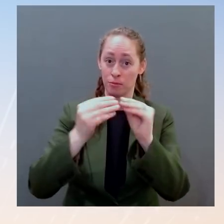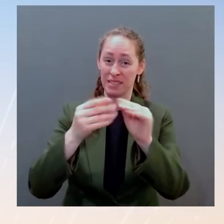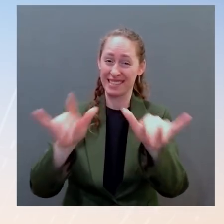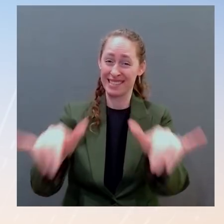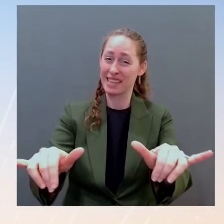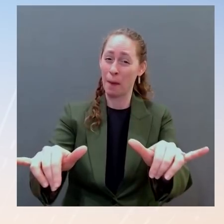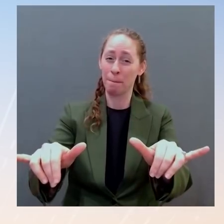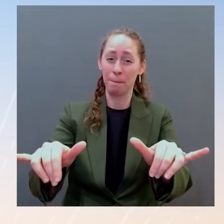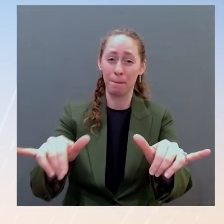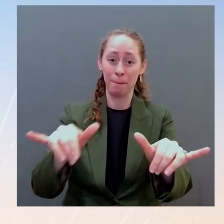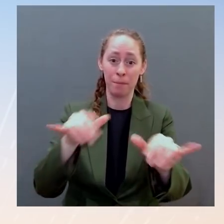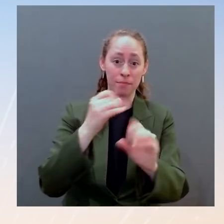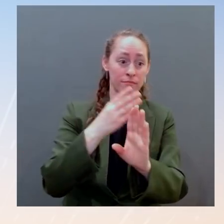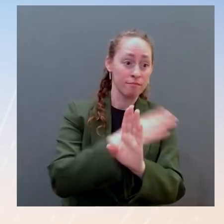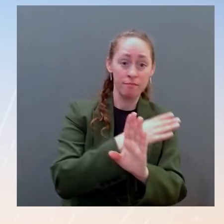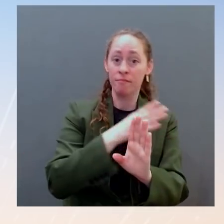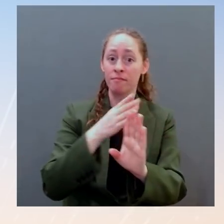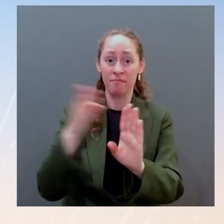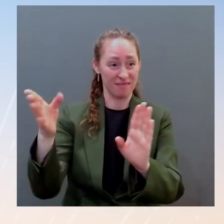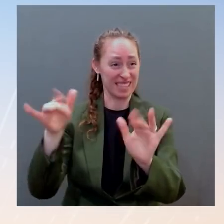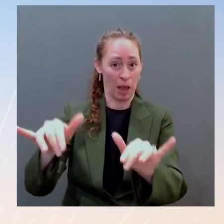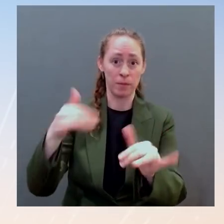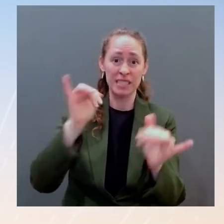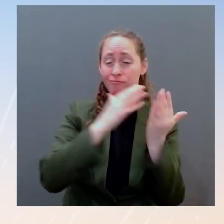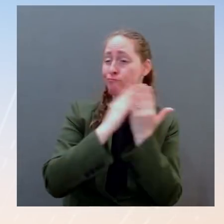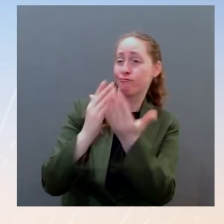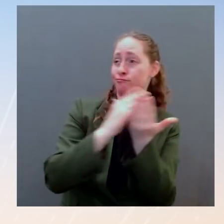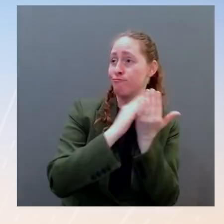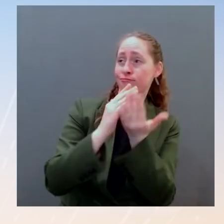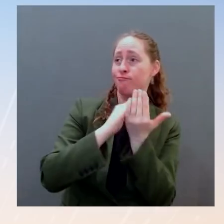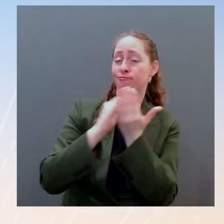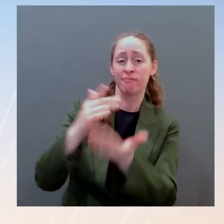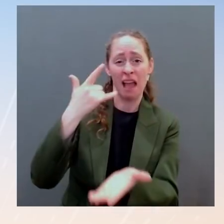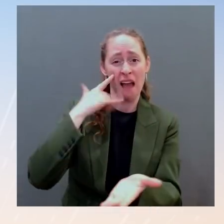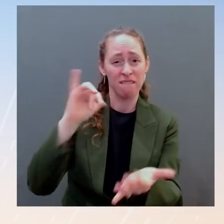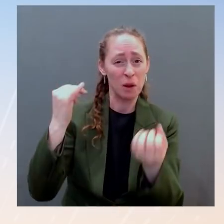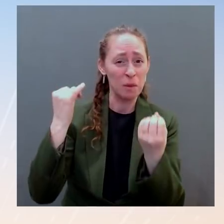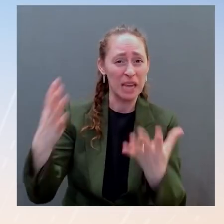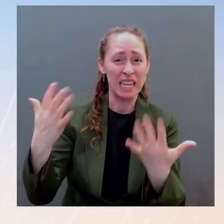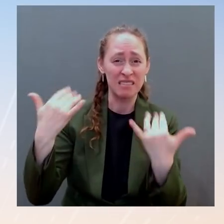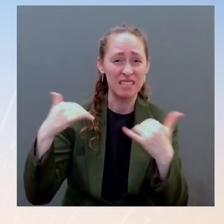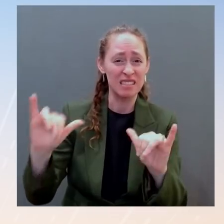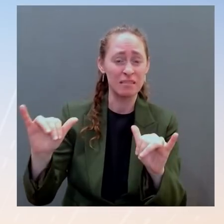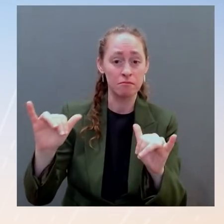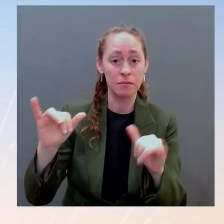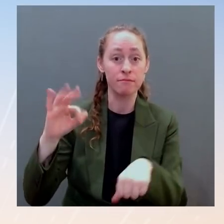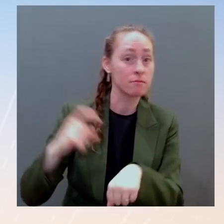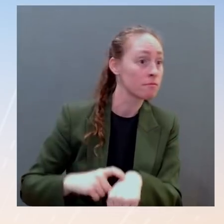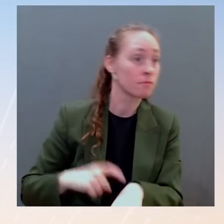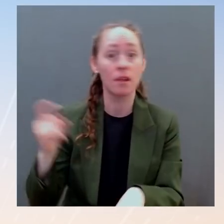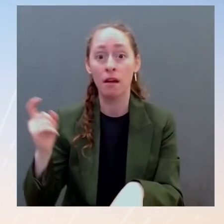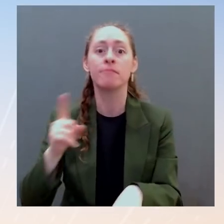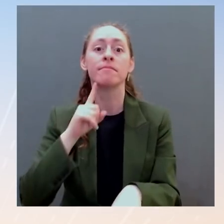in some parts of China, we'll also be prepared for that, because we've been able to take steps to reduce the number of cargo ships there.